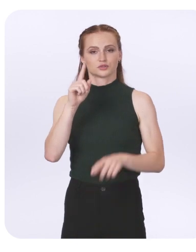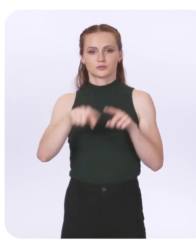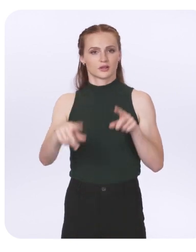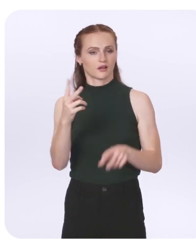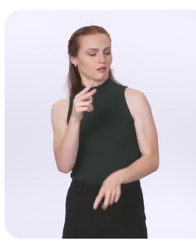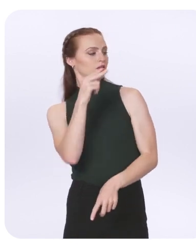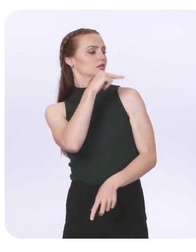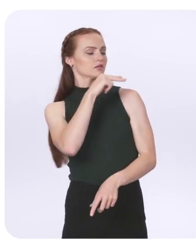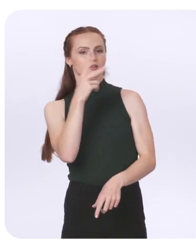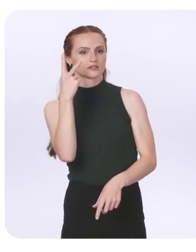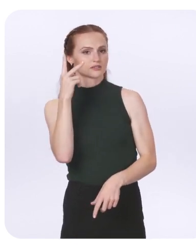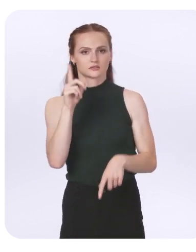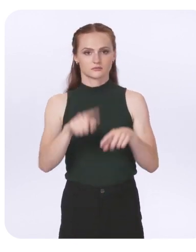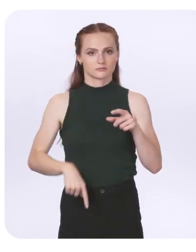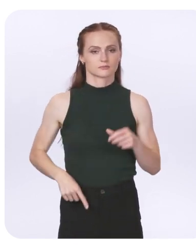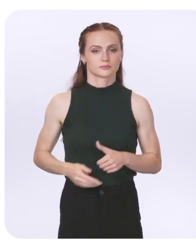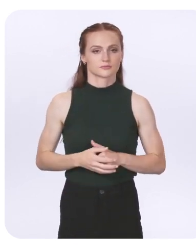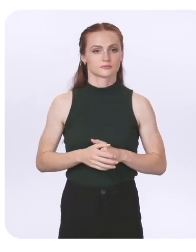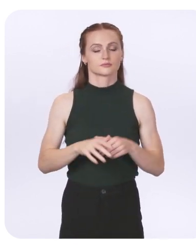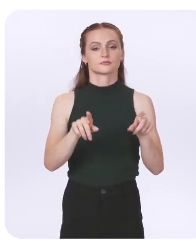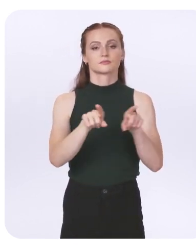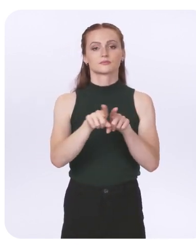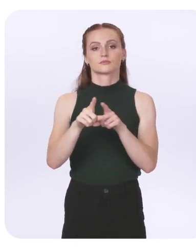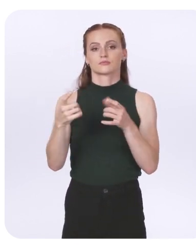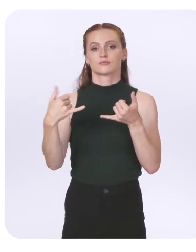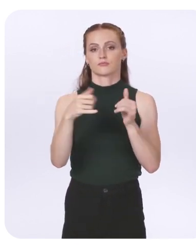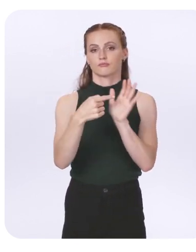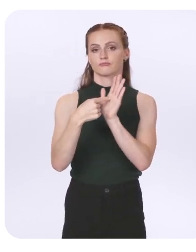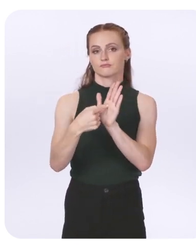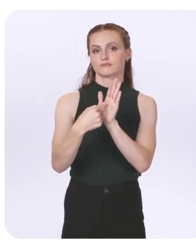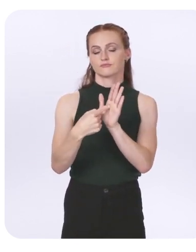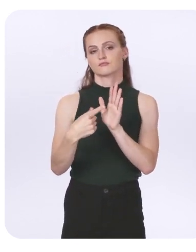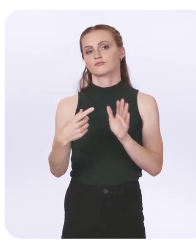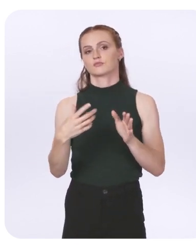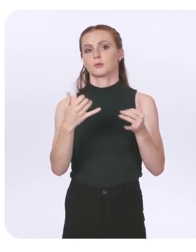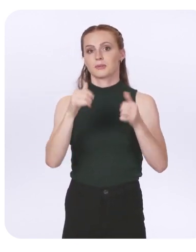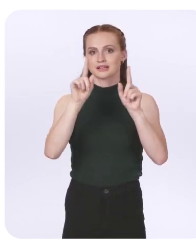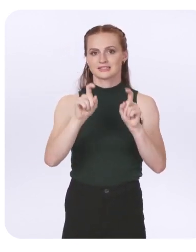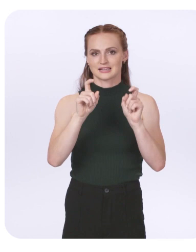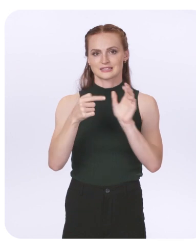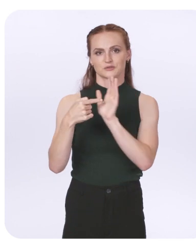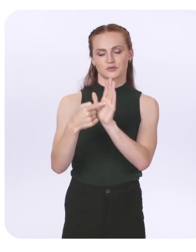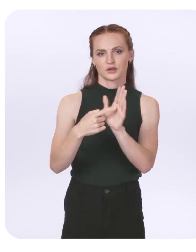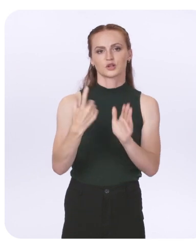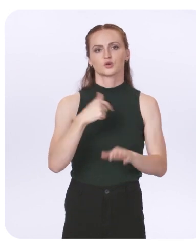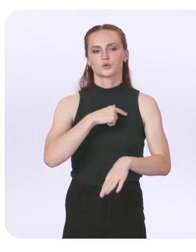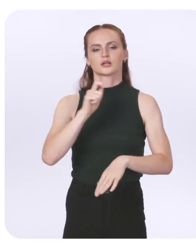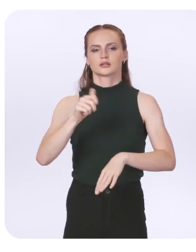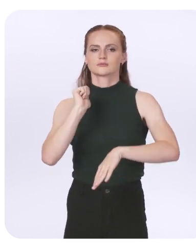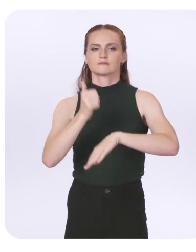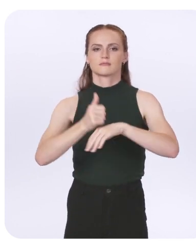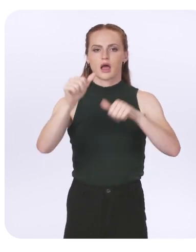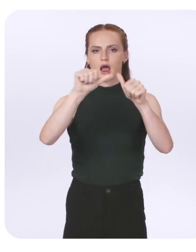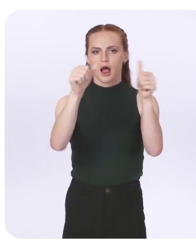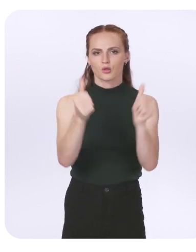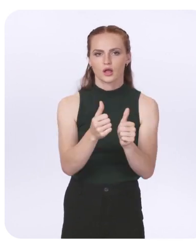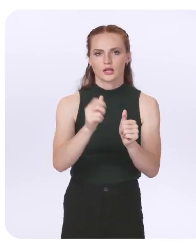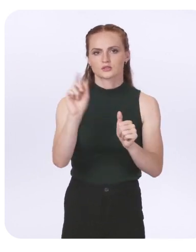Additionally, playtesting revealed that we needed to draw outlines of where items should go to avoid dropping your gun or gadget